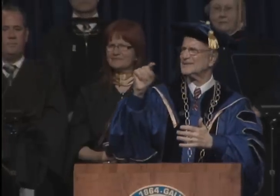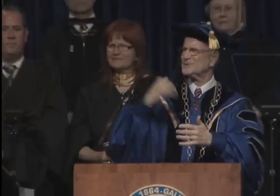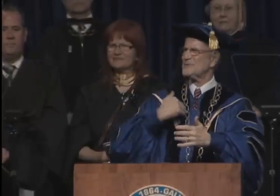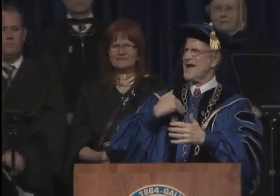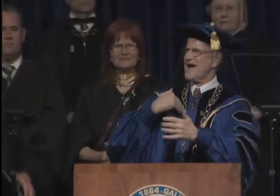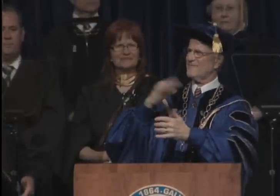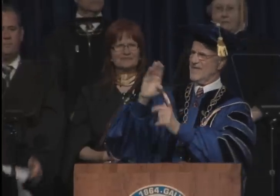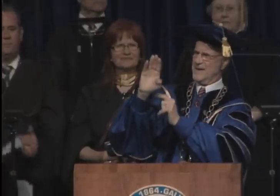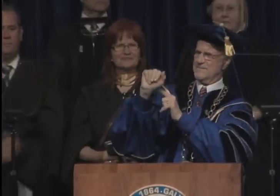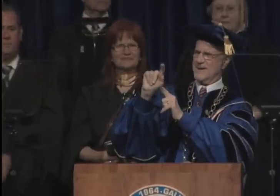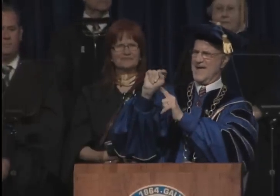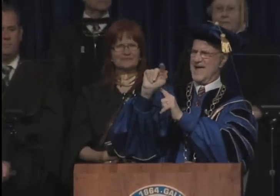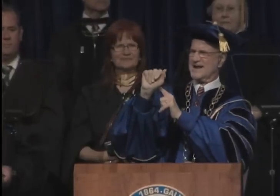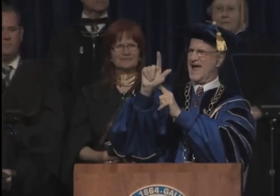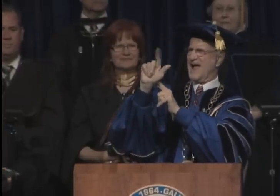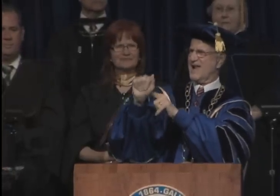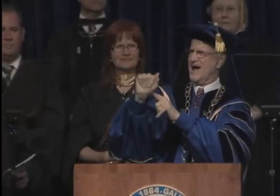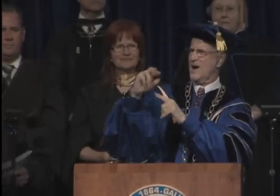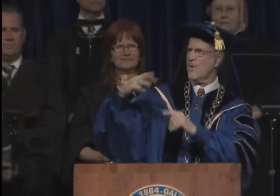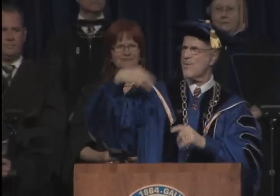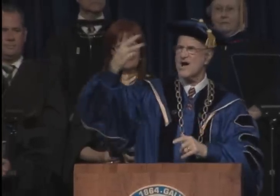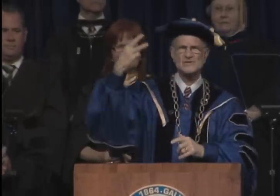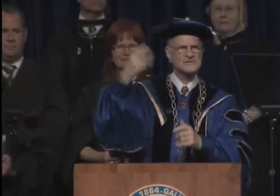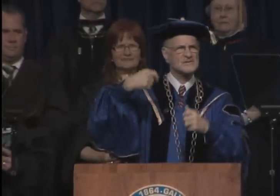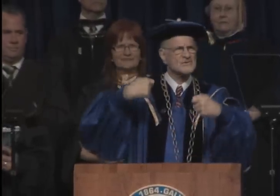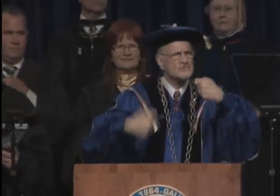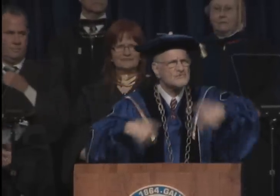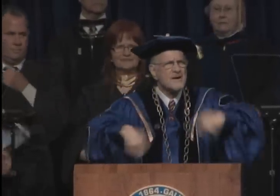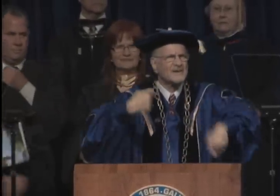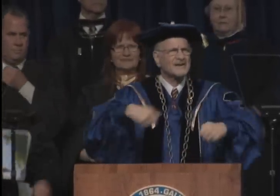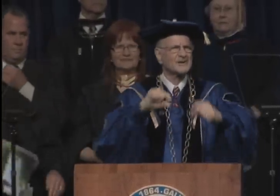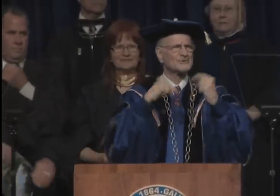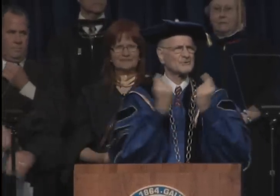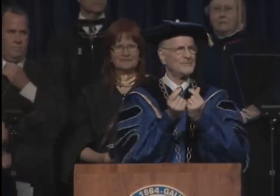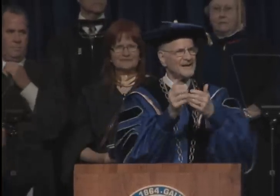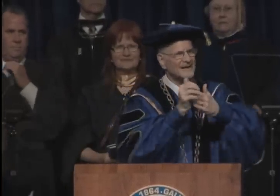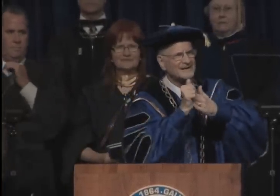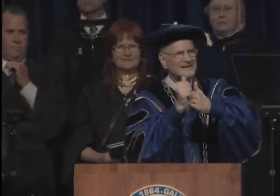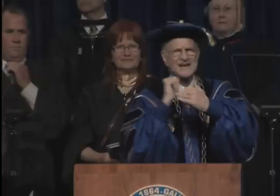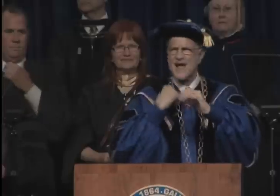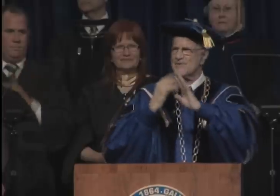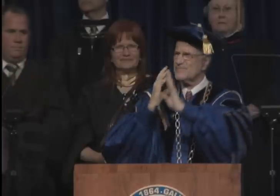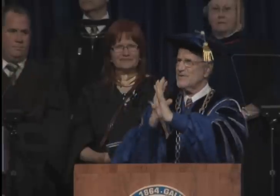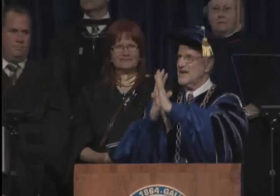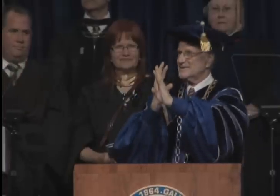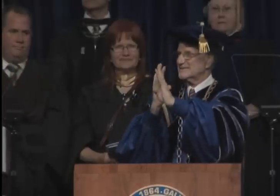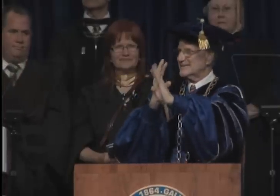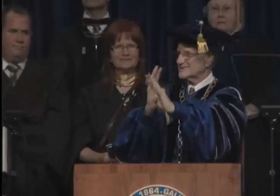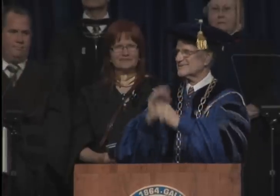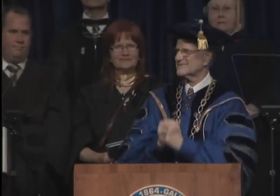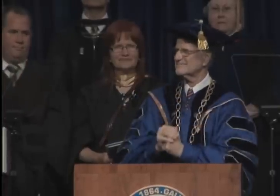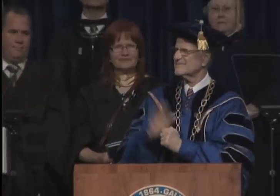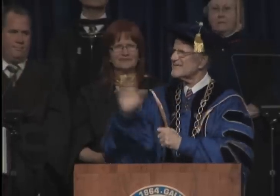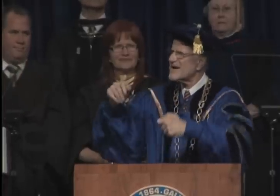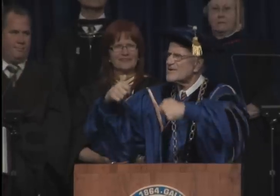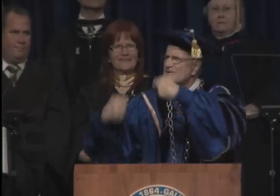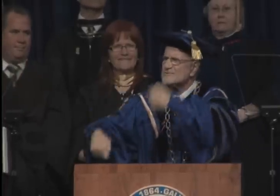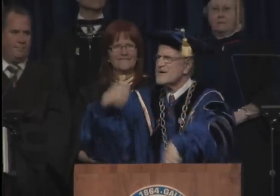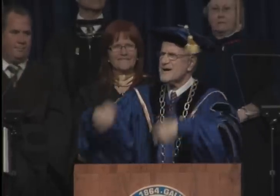What a treat it's been to have Batala Washington, the drumming group leading our procession.